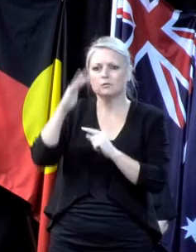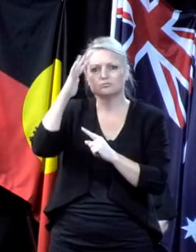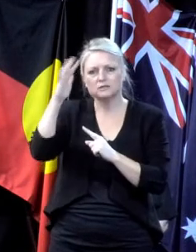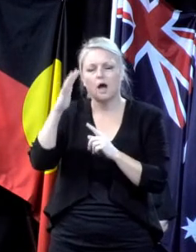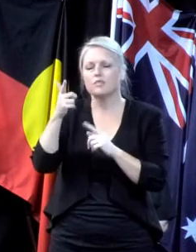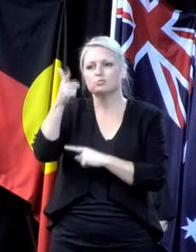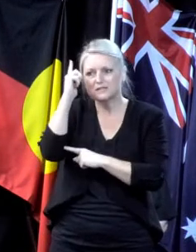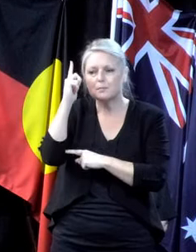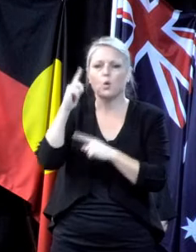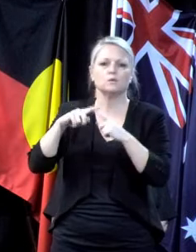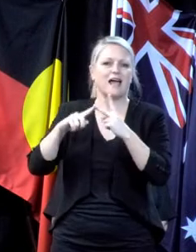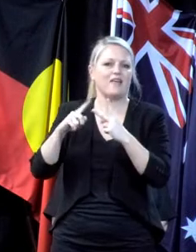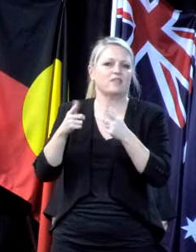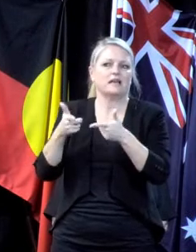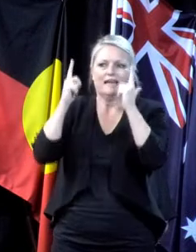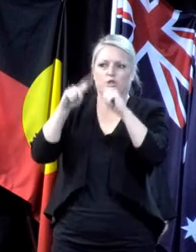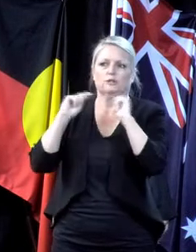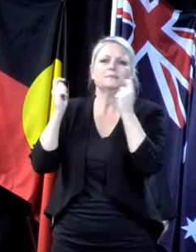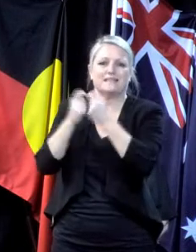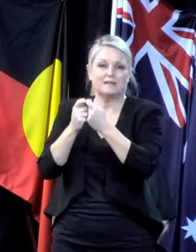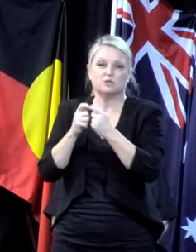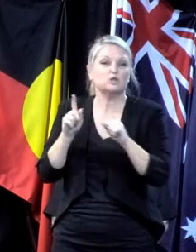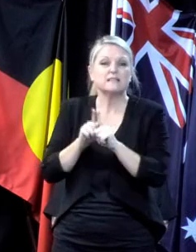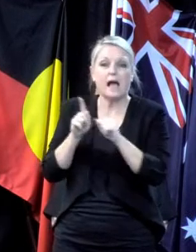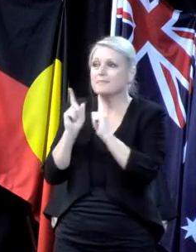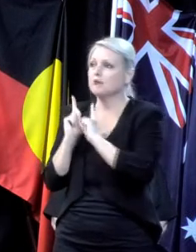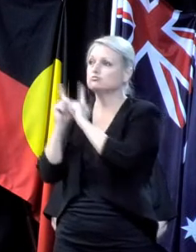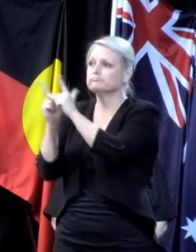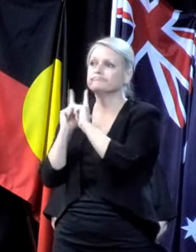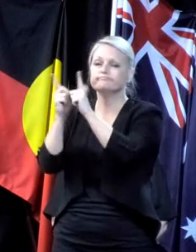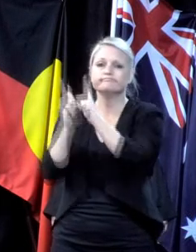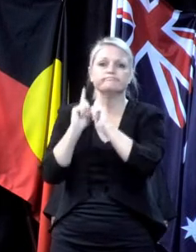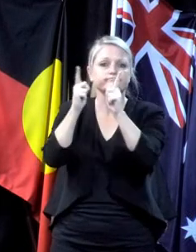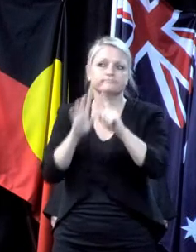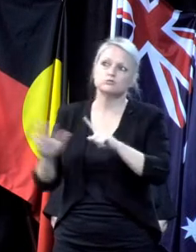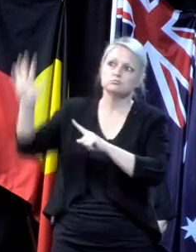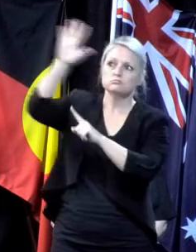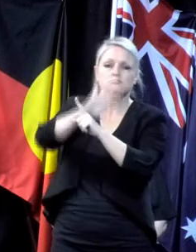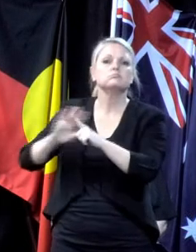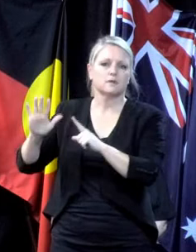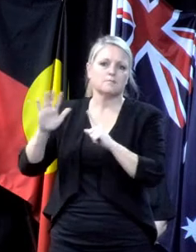So, they go on the road, as well, out to the other parts of our region but, also, here in Townsville, of course.